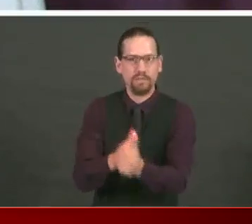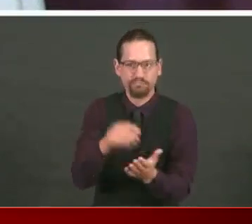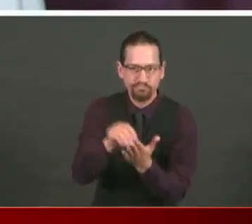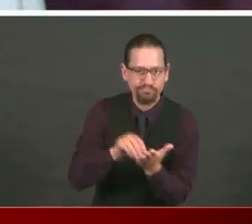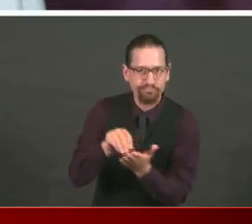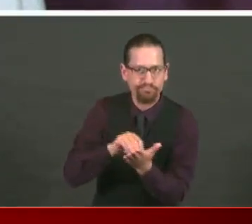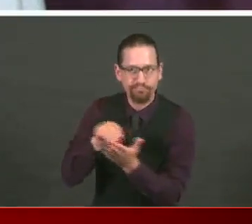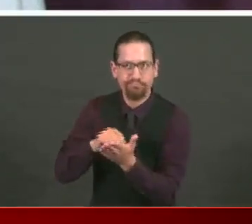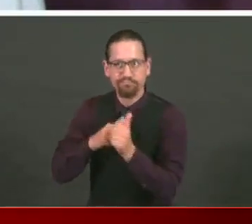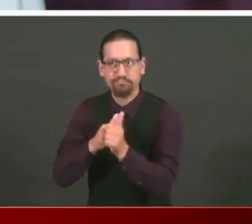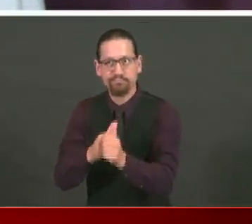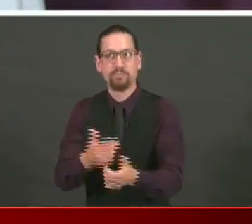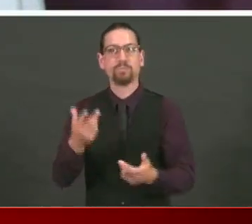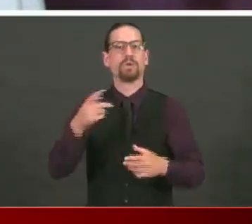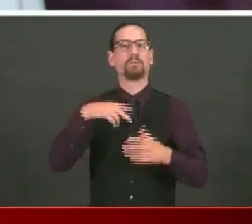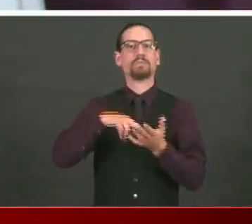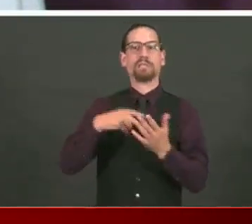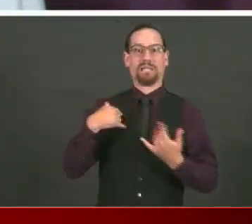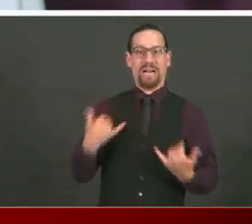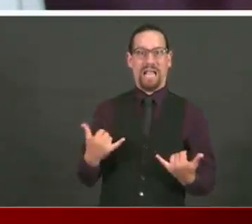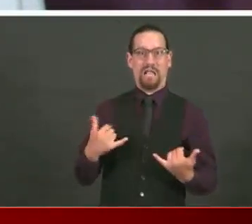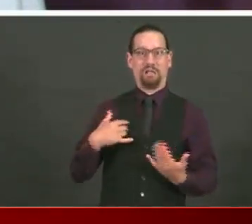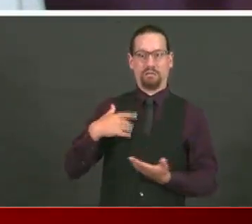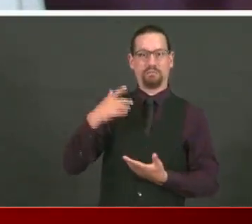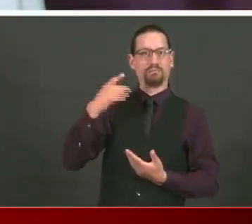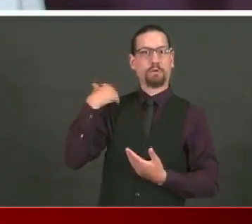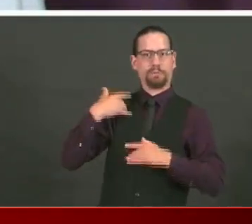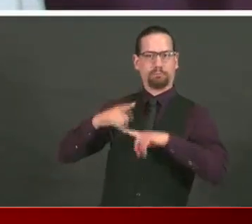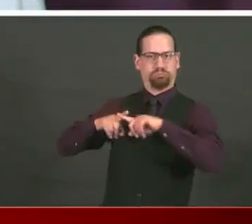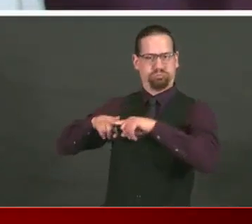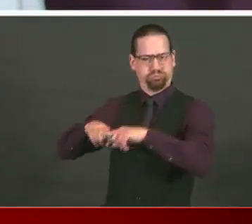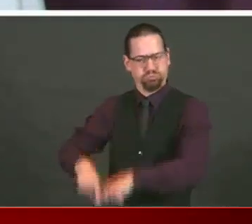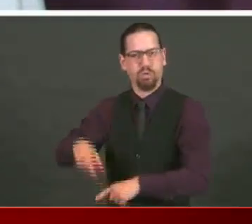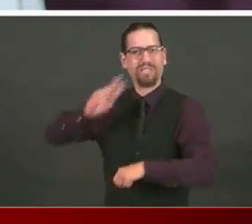CONTACT TRACING, AND OBVIOUSLY THE NATIONAL GUARD WILL NOT BE